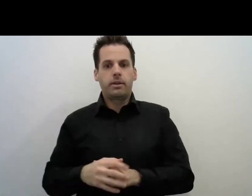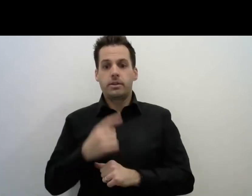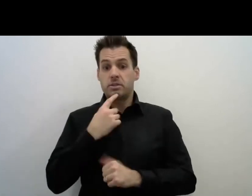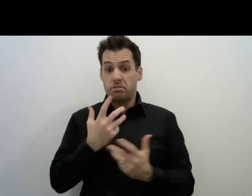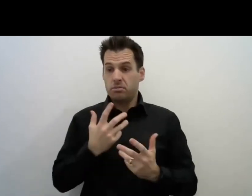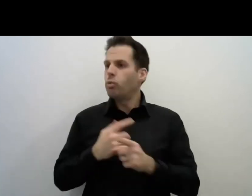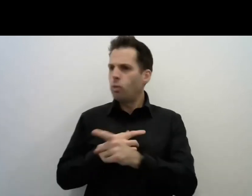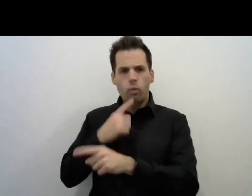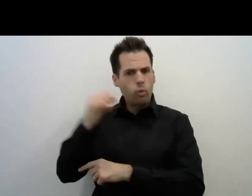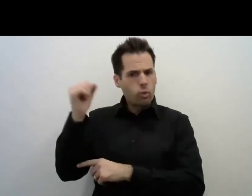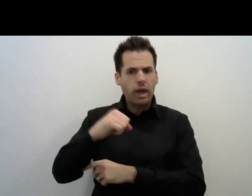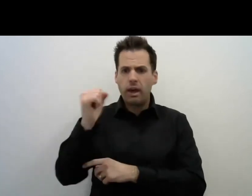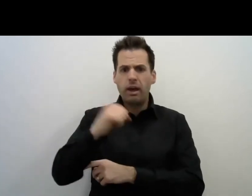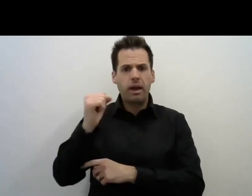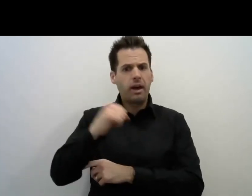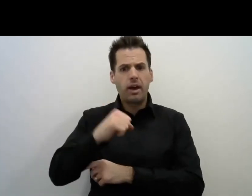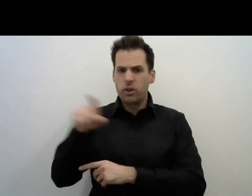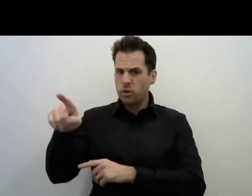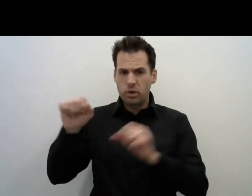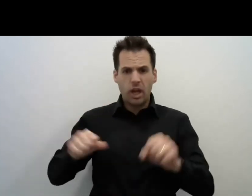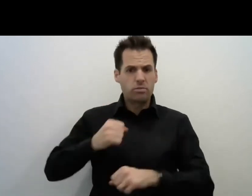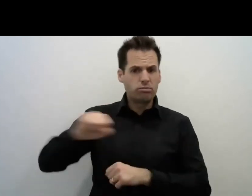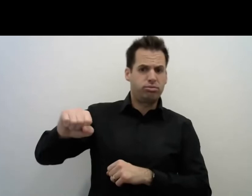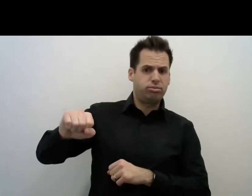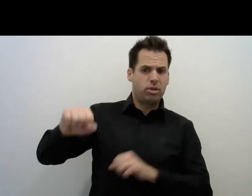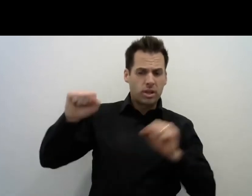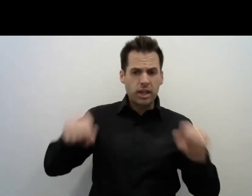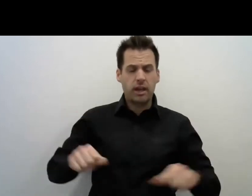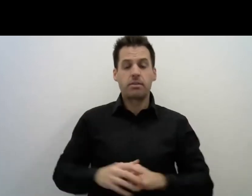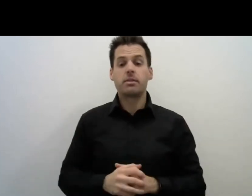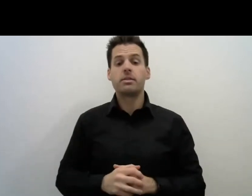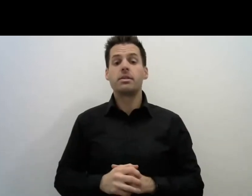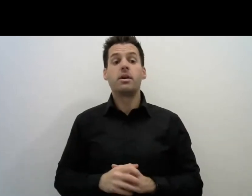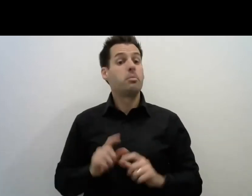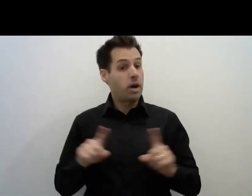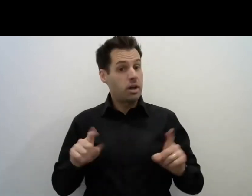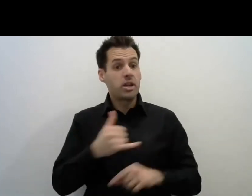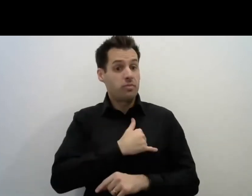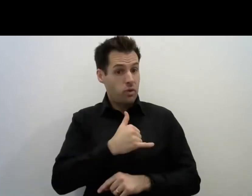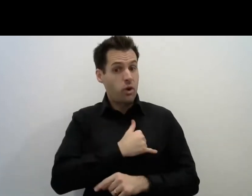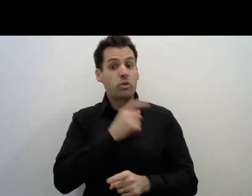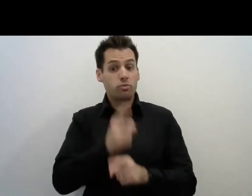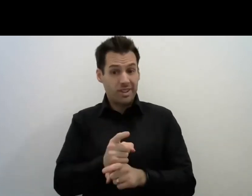no circumstances do you relent but as you were indicating yvonne it was very stressful and a